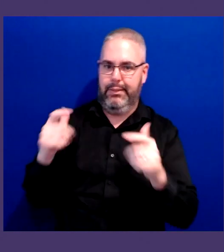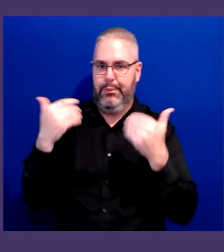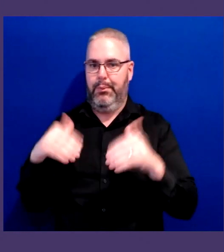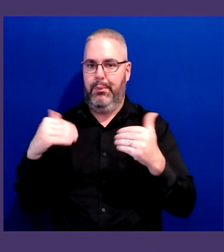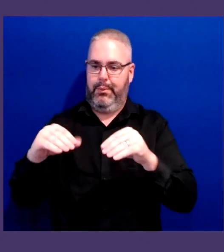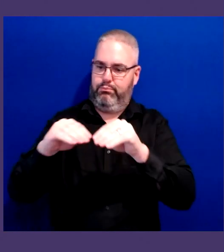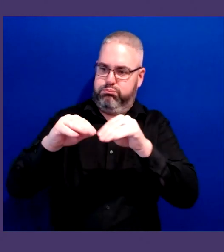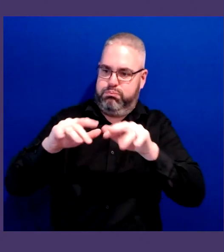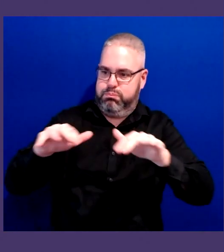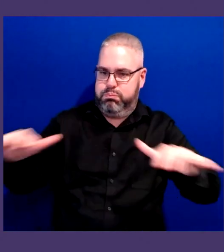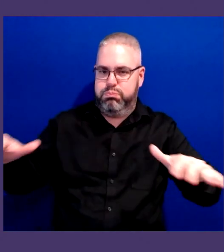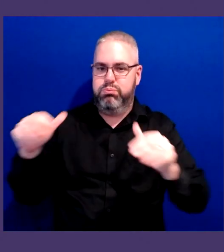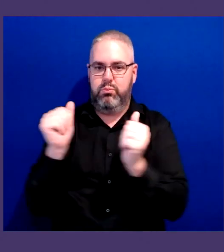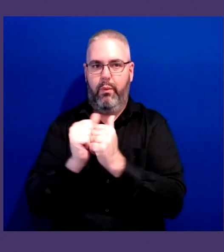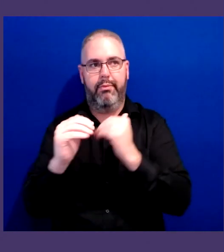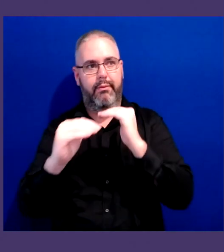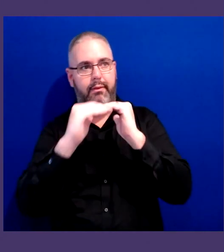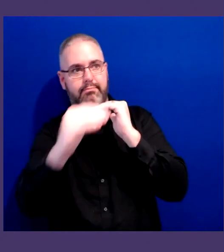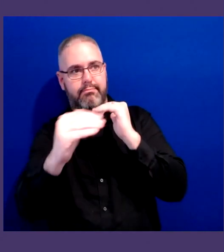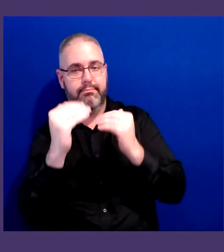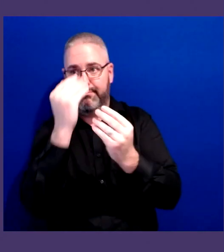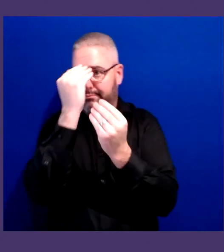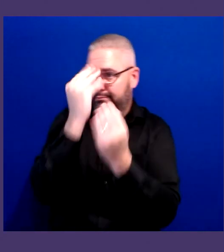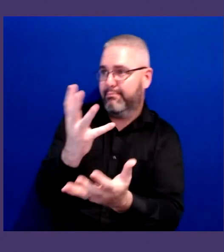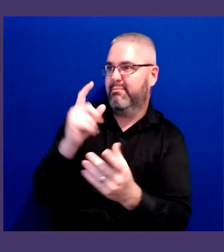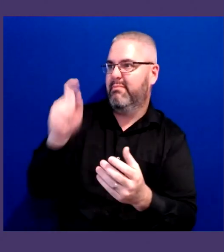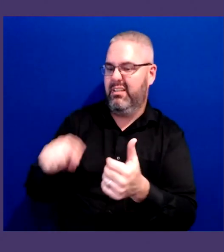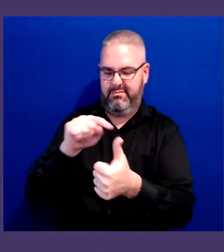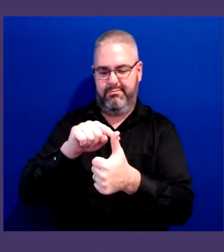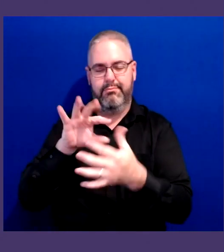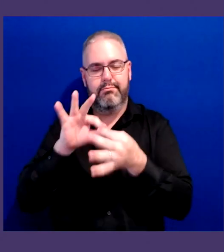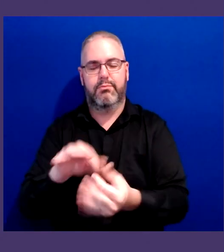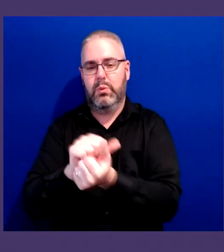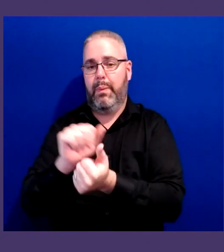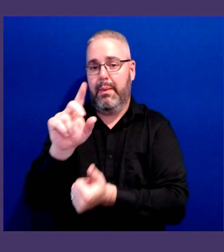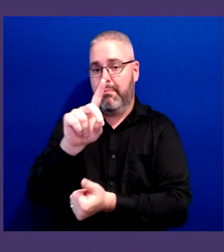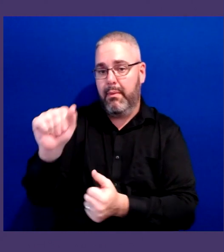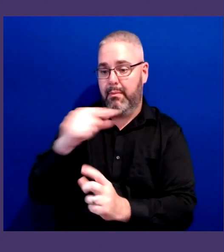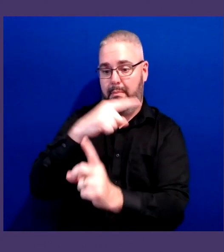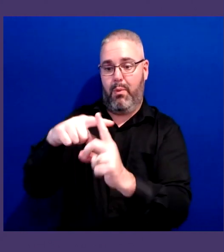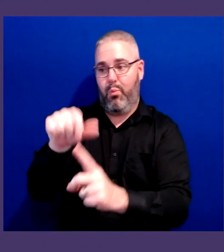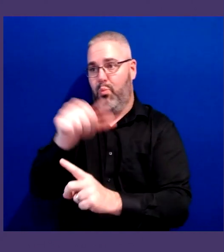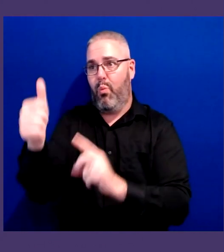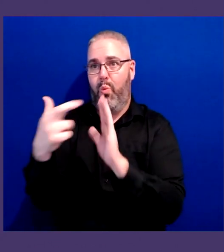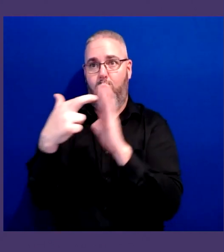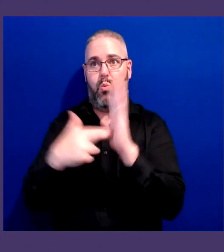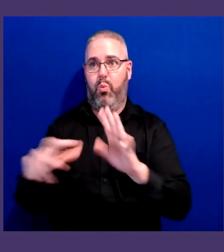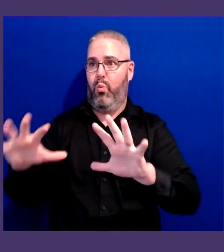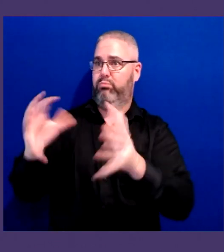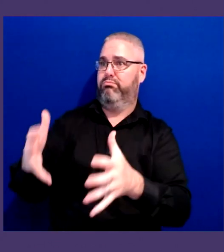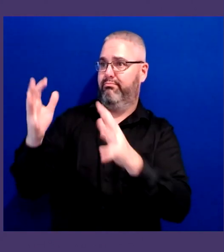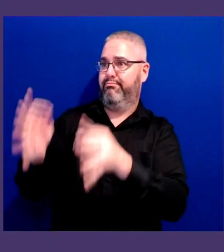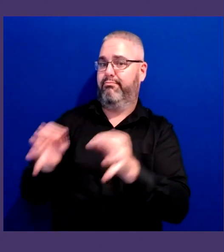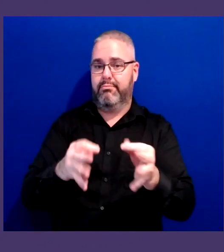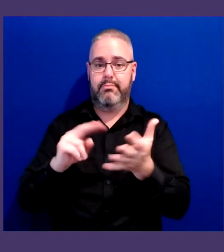sustainability disclosures around disability and the way that other rule-making bodies, so maybe that's the Securities and Exchange Commission here,